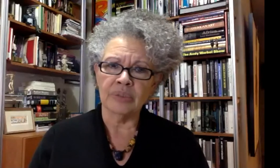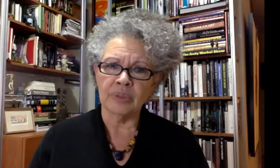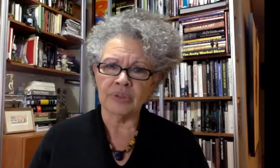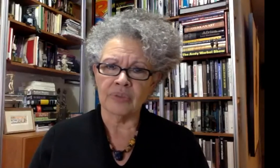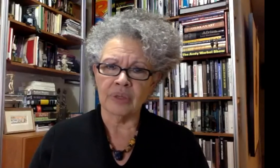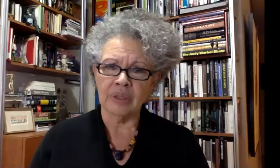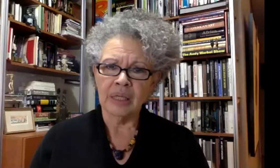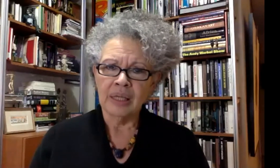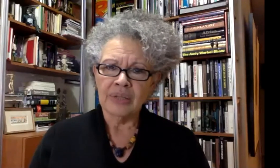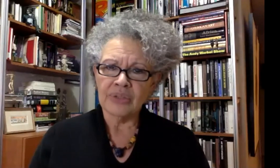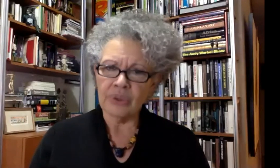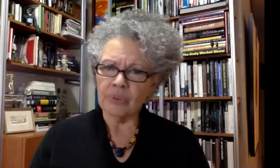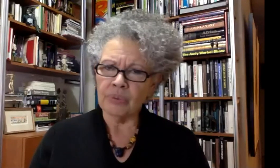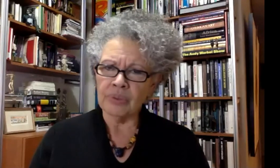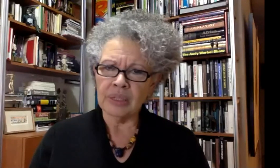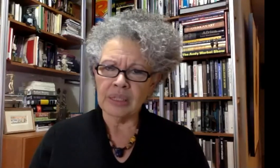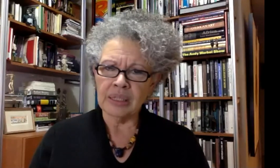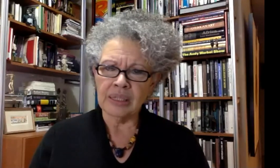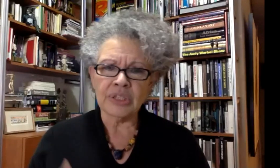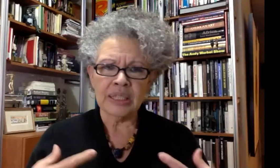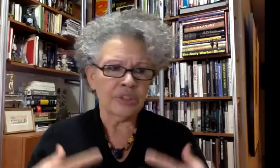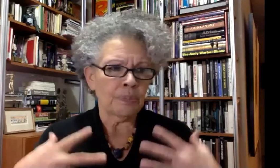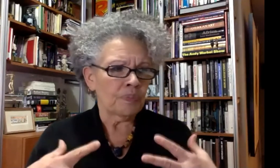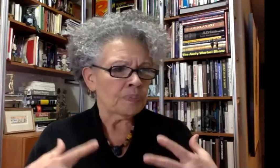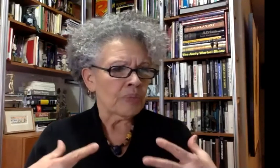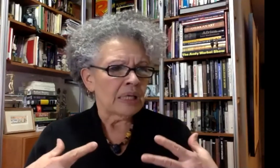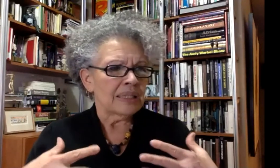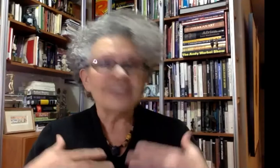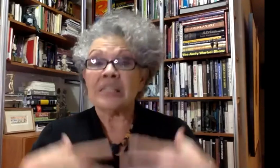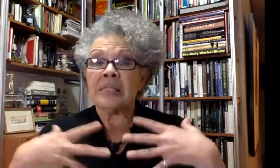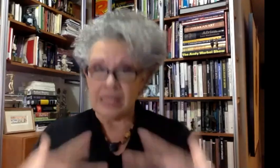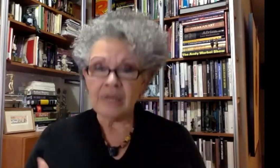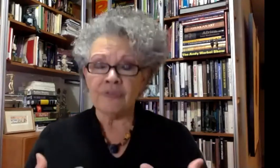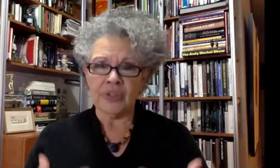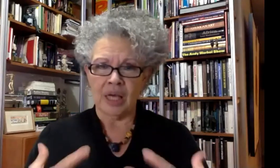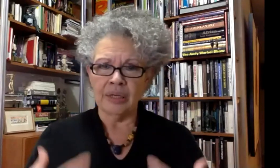artists of African descent. What is unsettling is the persistent need to rise up in the name